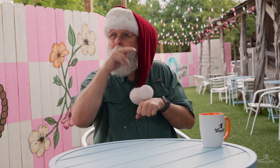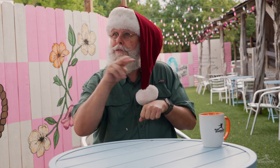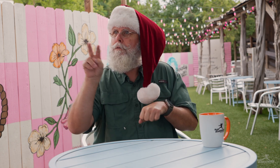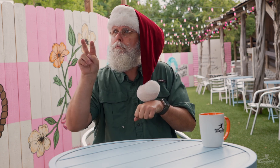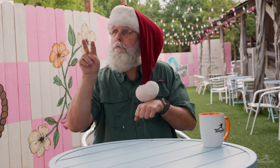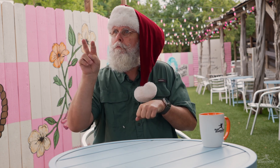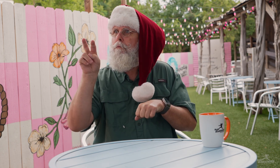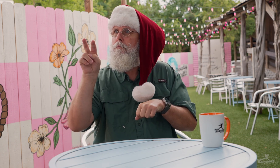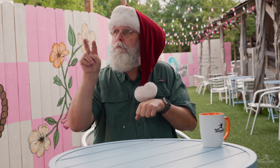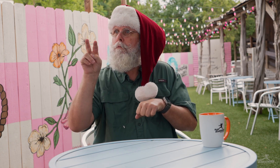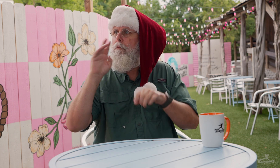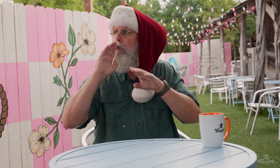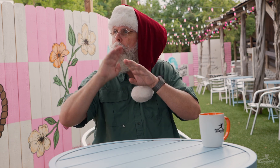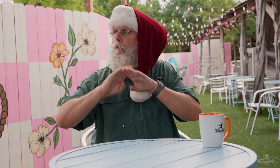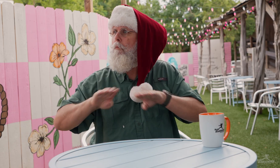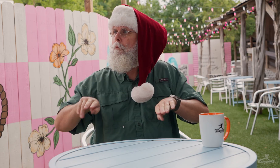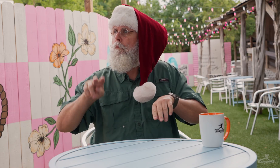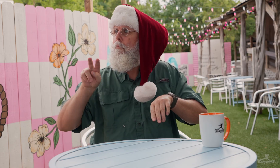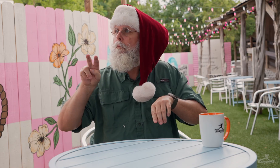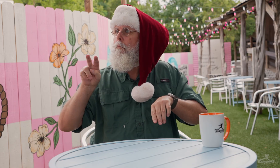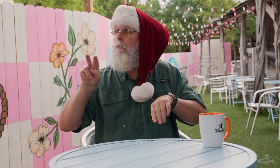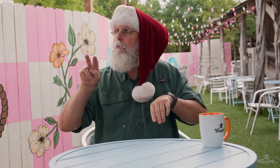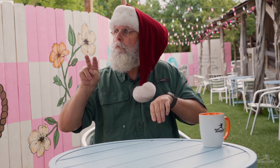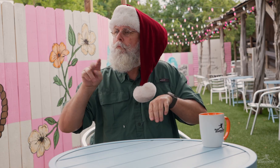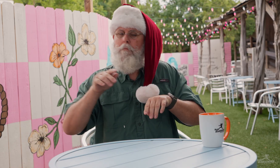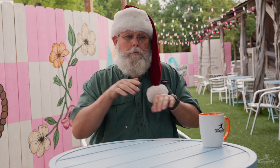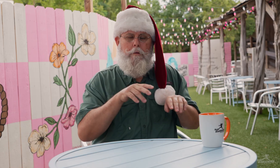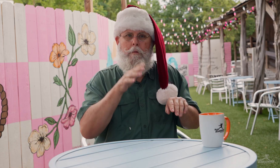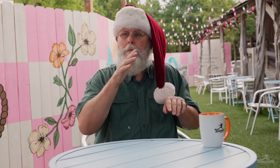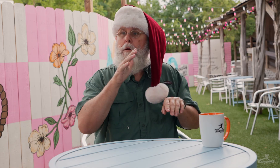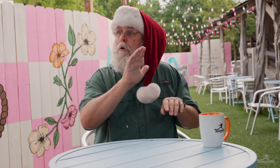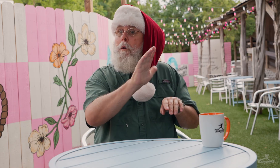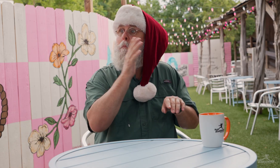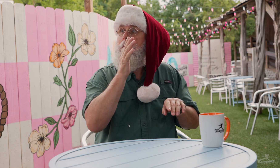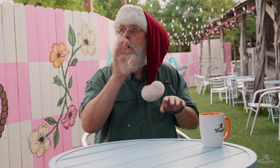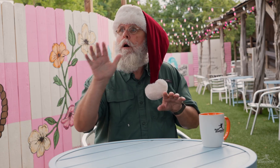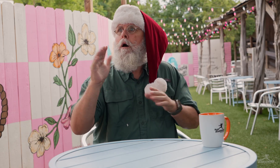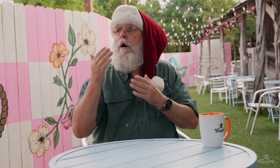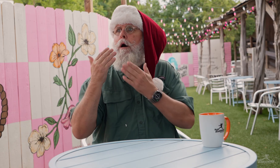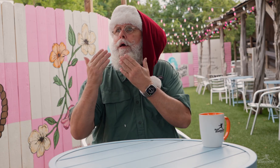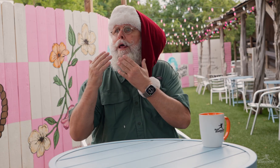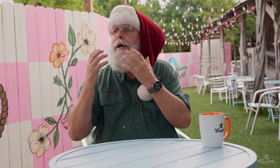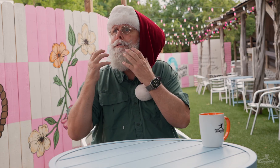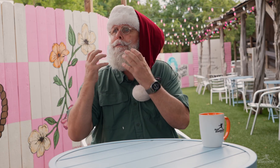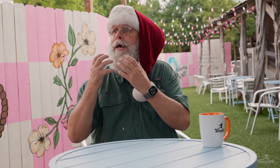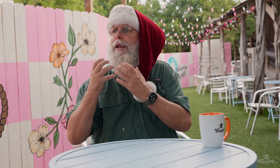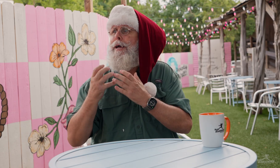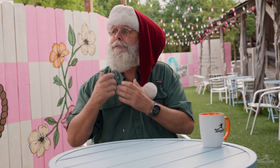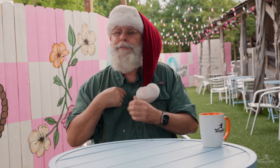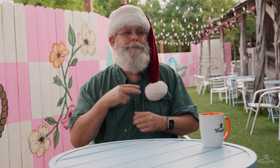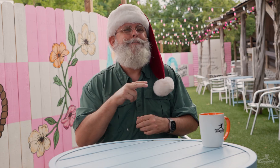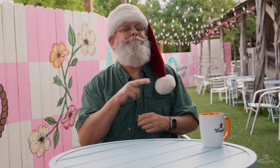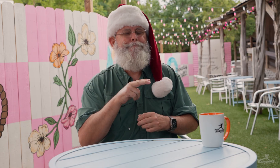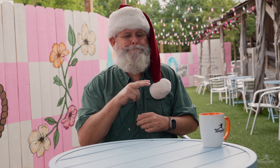The boy looked back at me, and quieted down. He stared. His mom was so grateful, she said "Thank you Santa Claus"